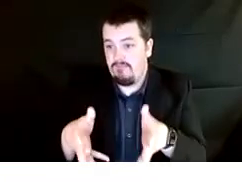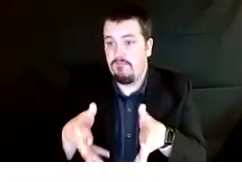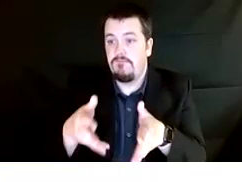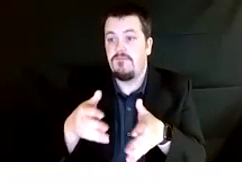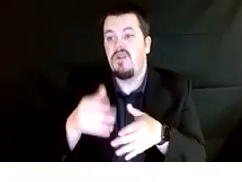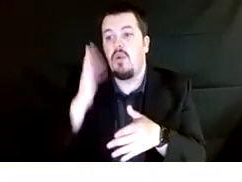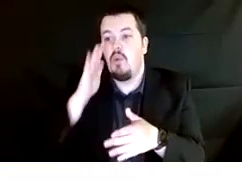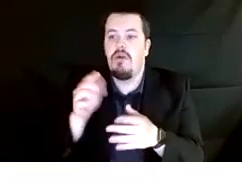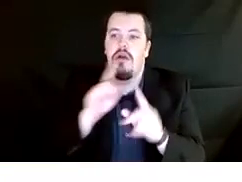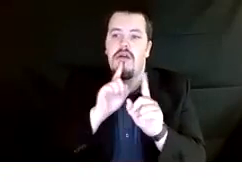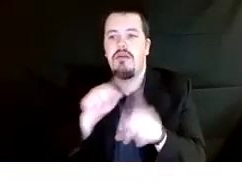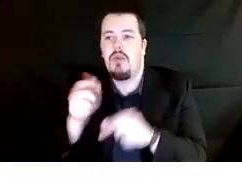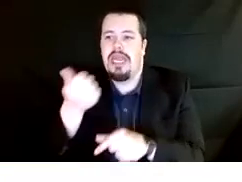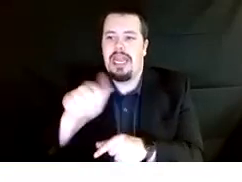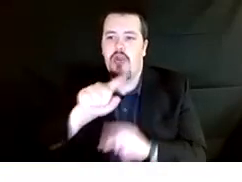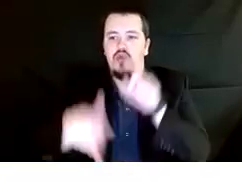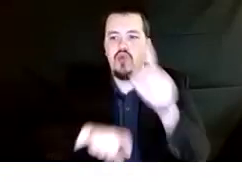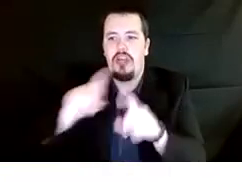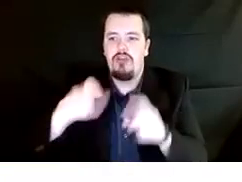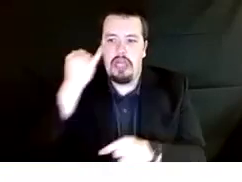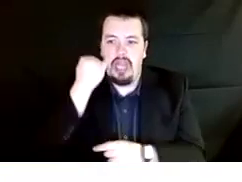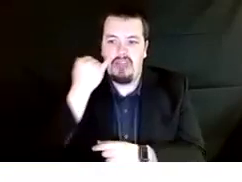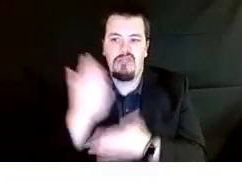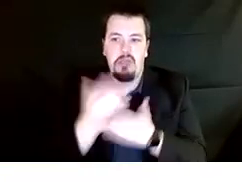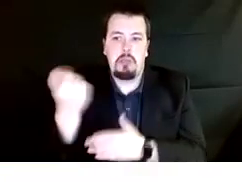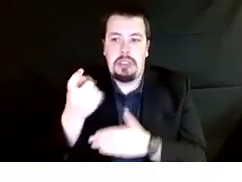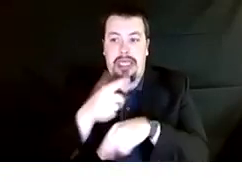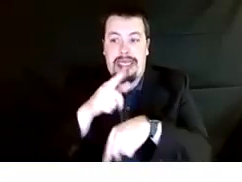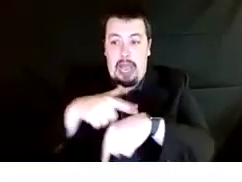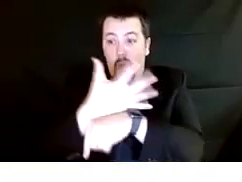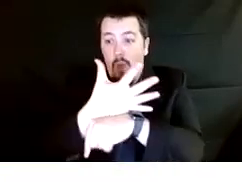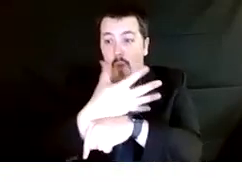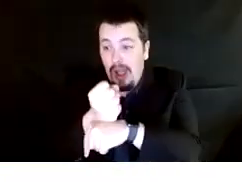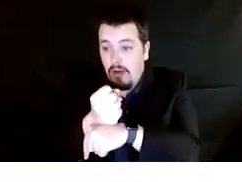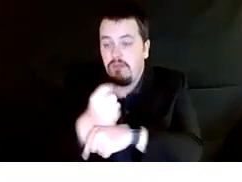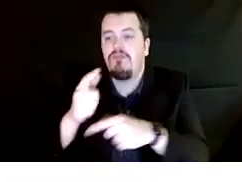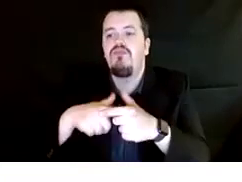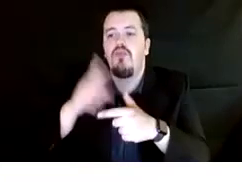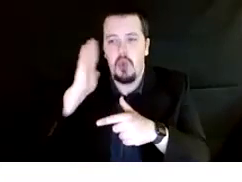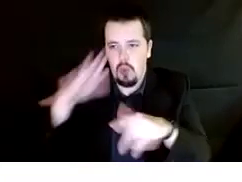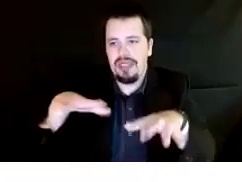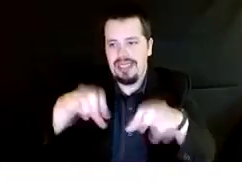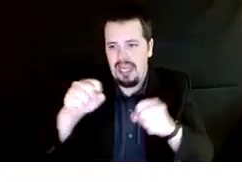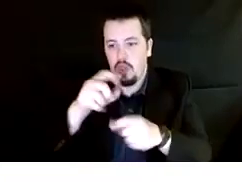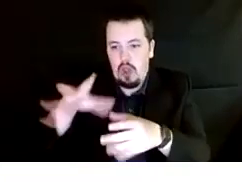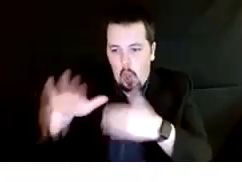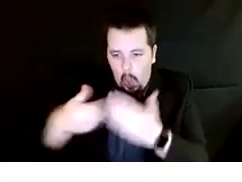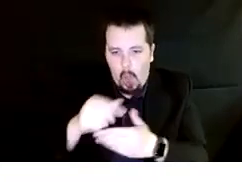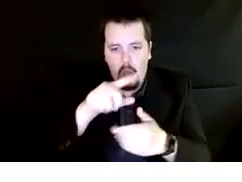questions ...if for some reason we run out of time we'll take the questions that are in the Q&A box